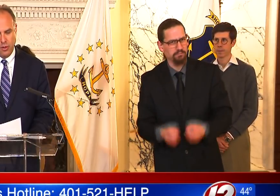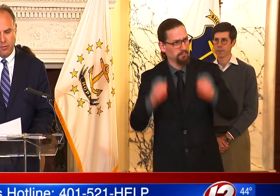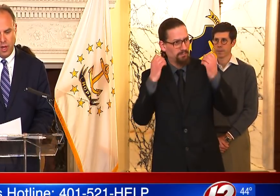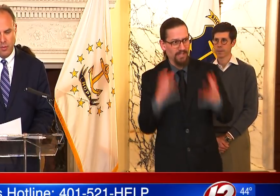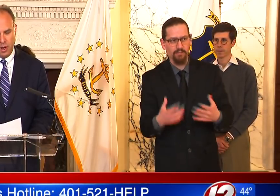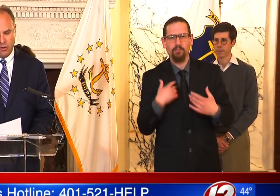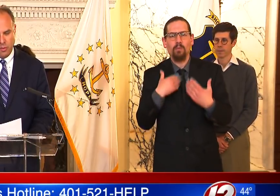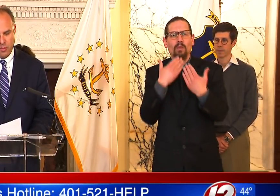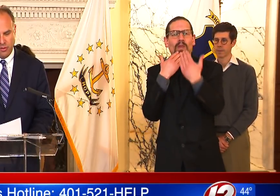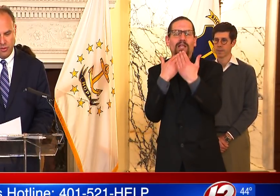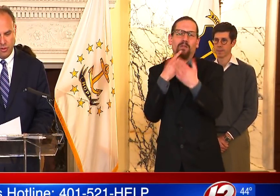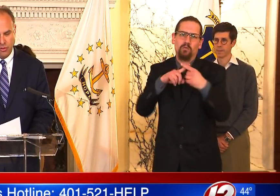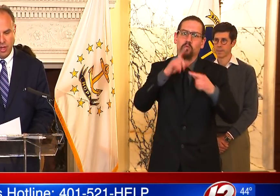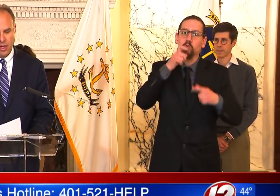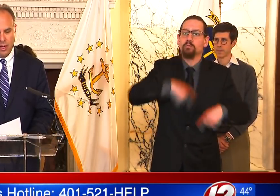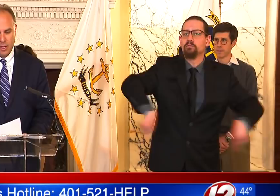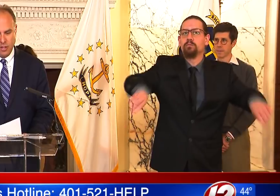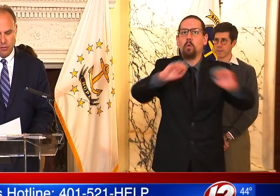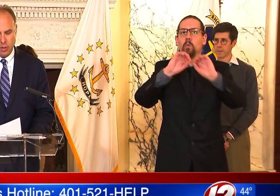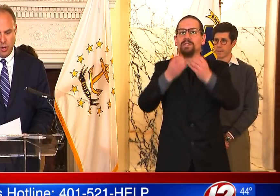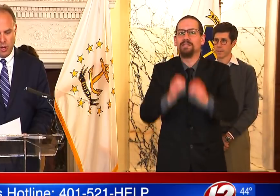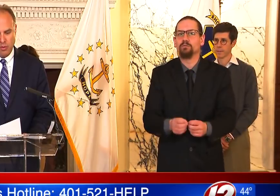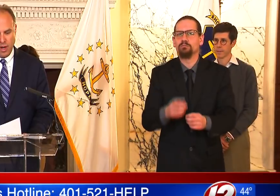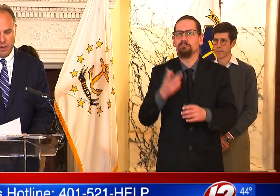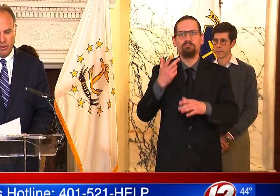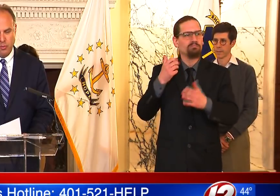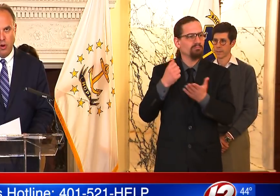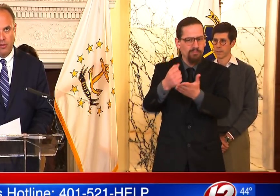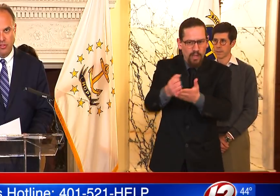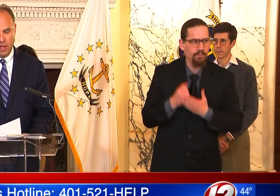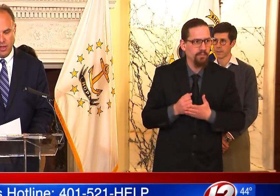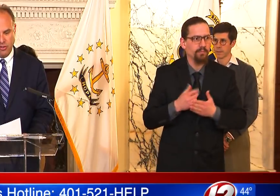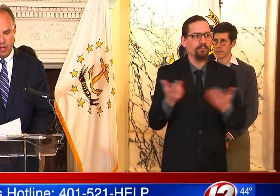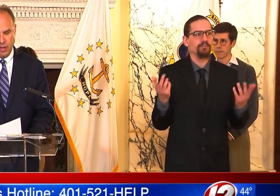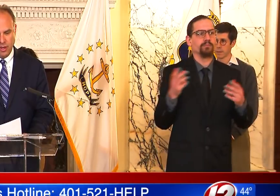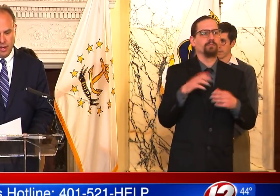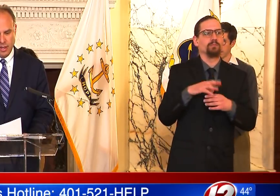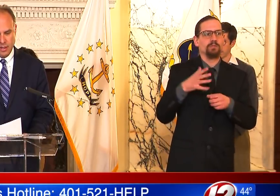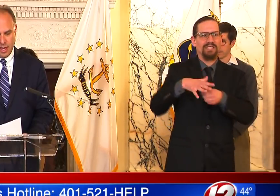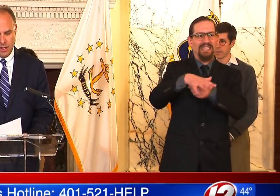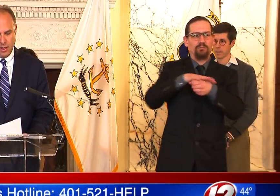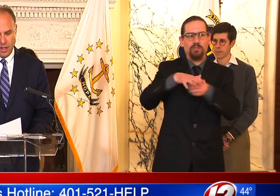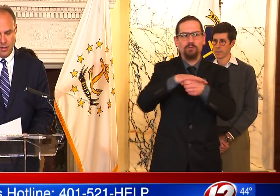OFF SOME OF THESE NAMES OF OUR PARTNER TECH SUPPORT ORGANIZATIONS, WE ARE GRATEFUL TO YOU FOR HELPING OUR SMALL